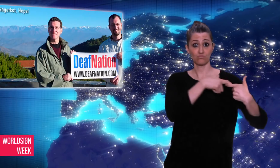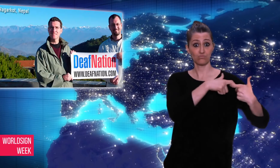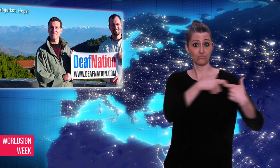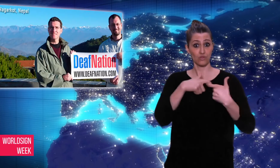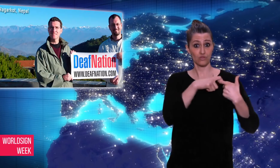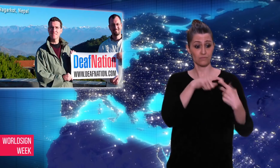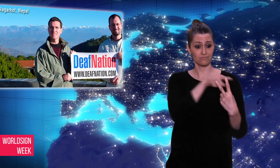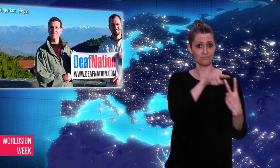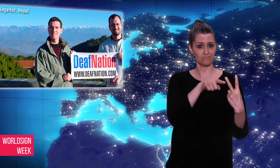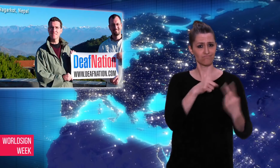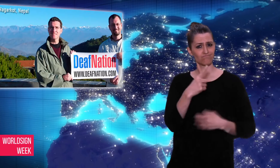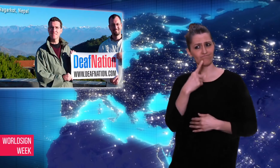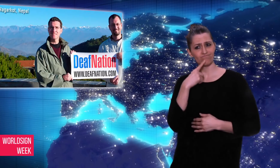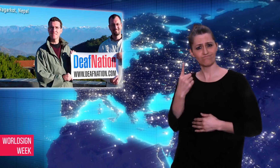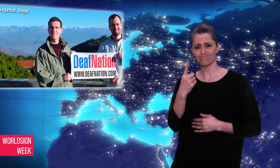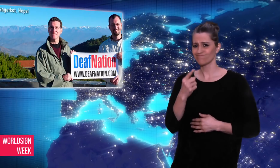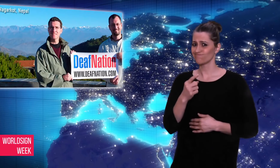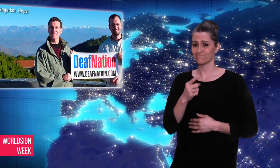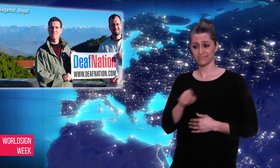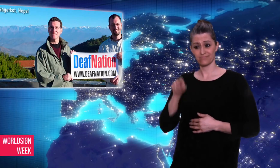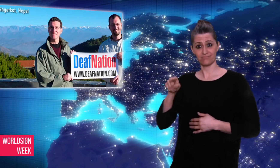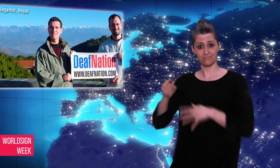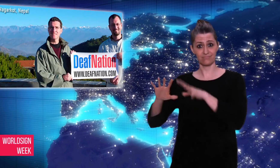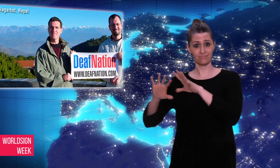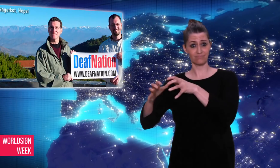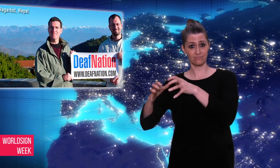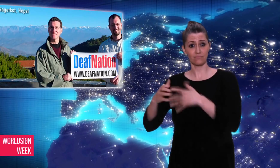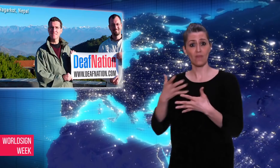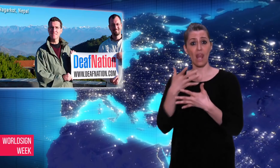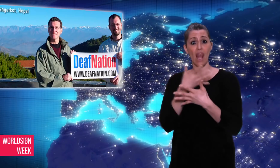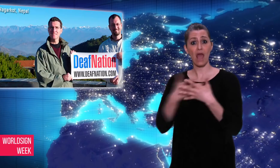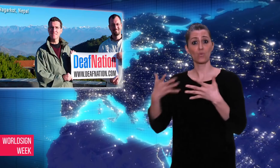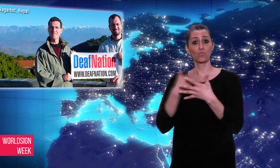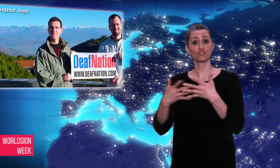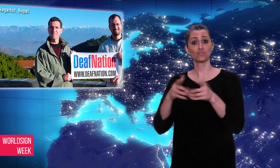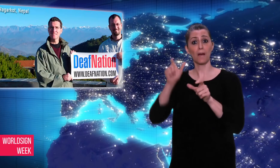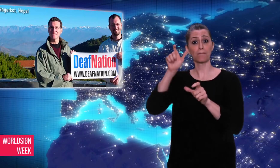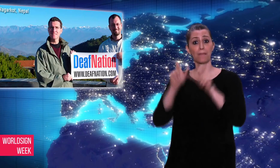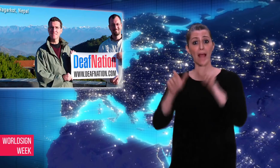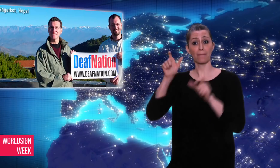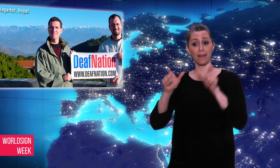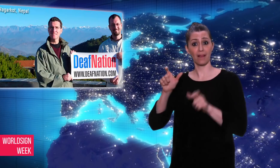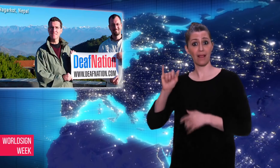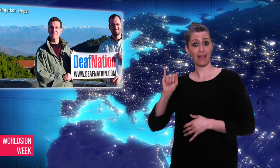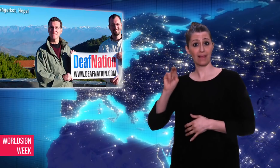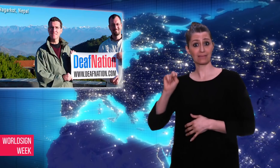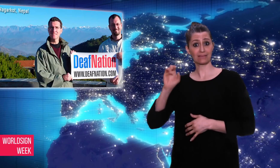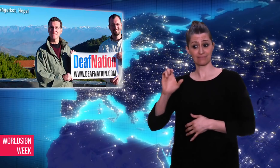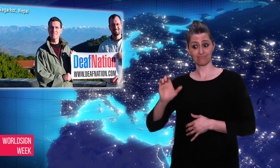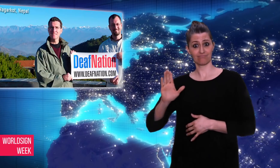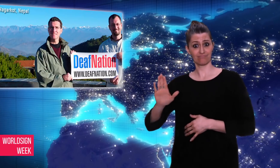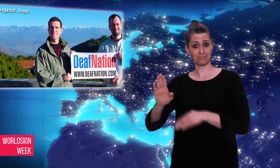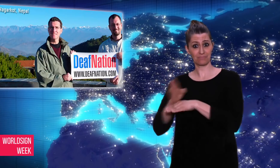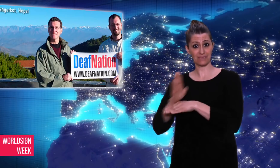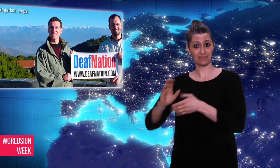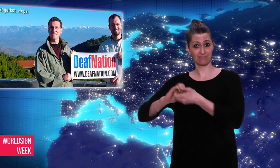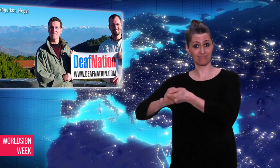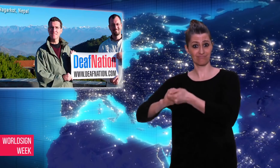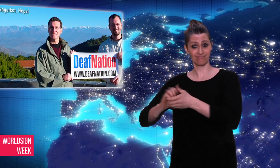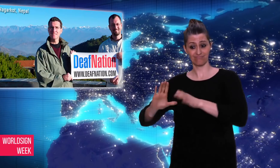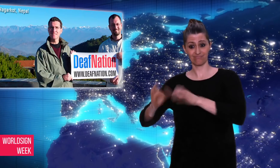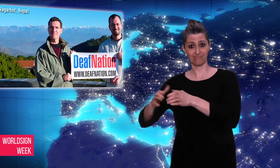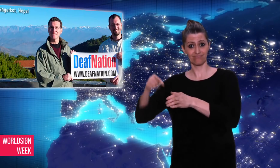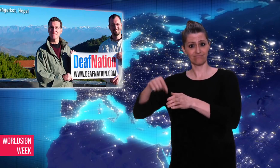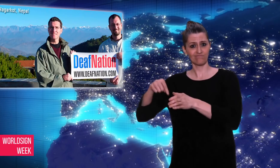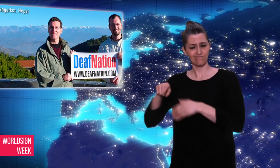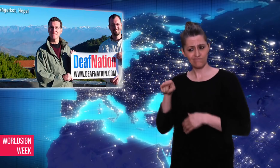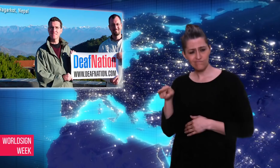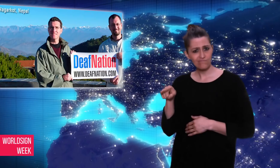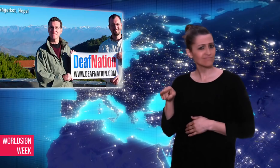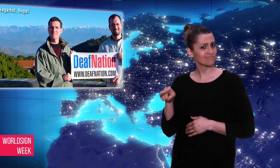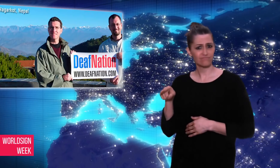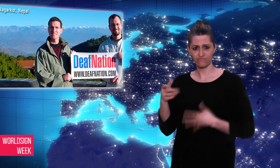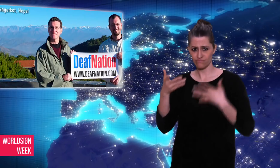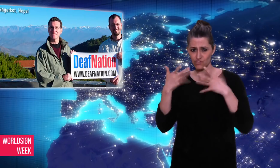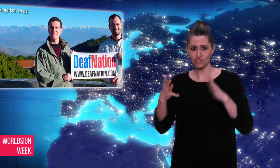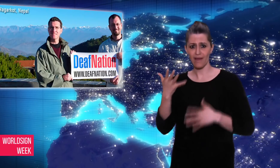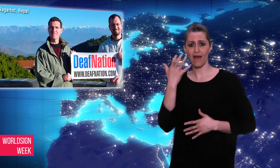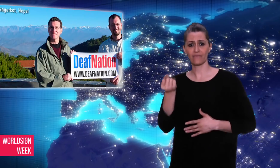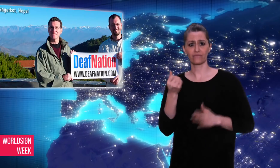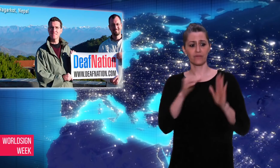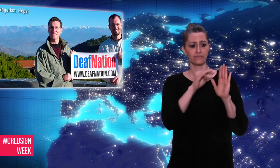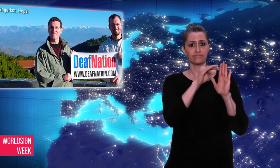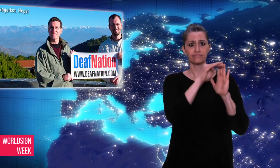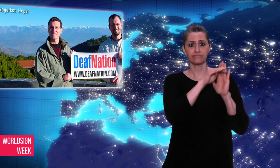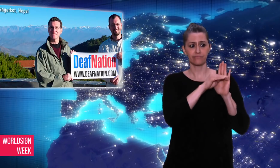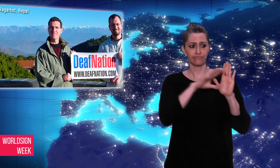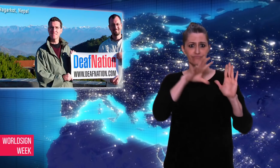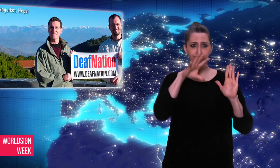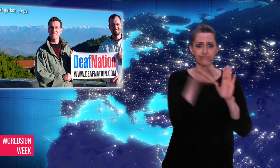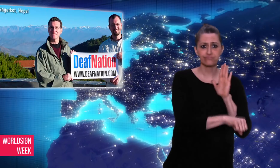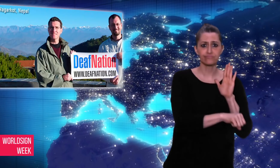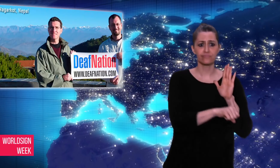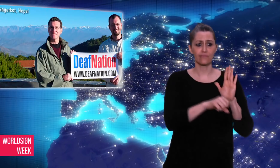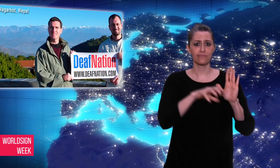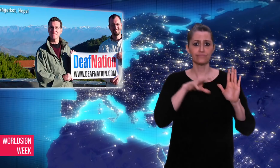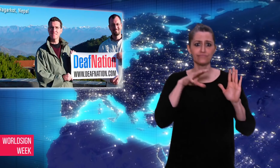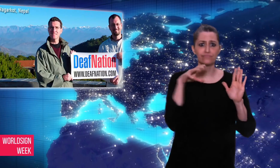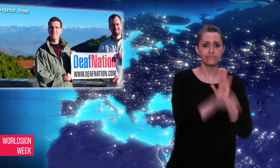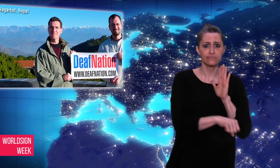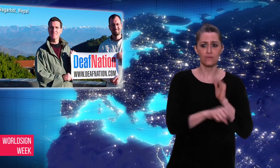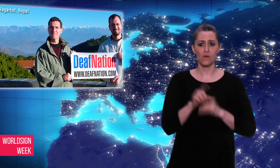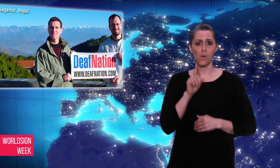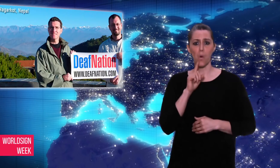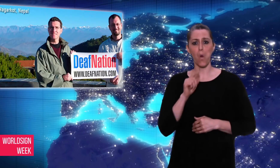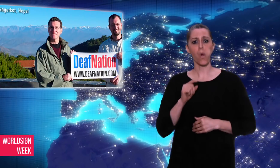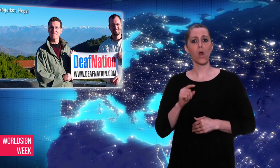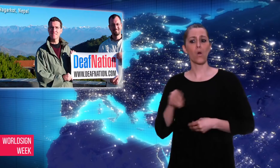The Barish brothers won back full ownership of DeafNation